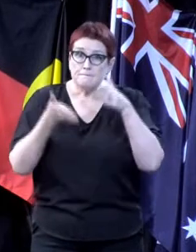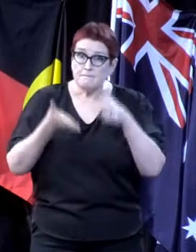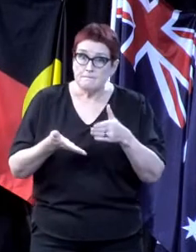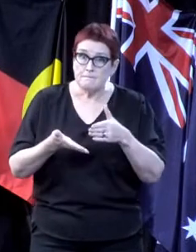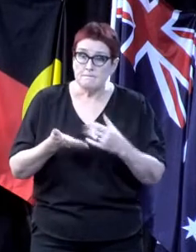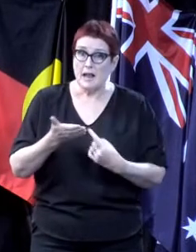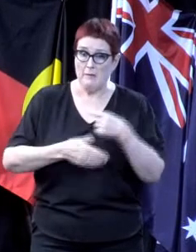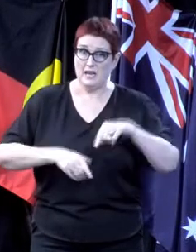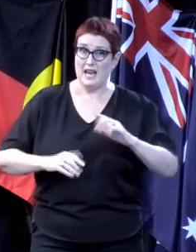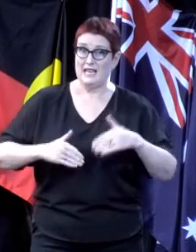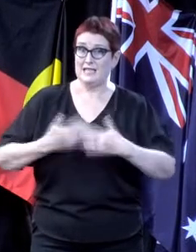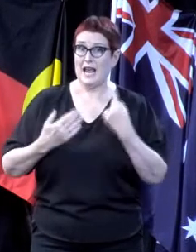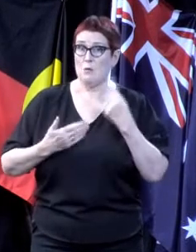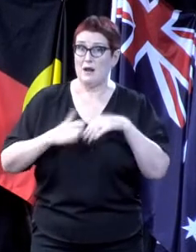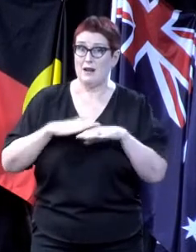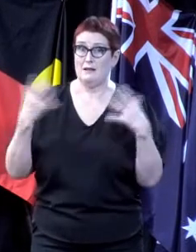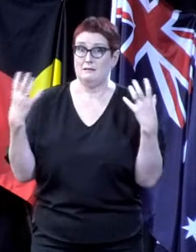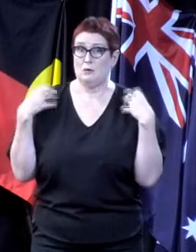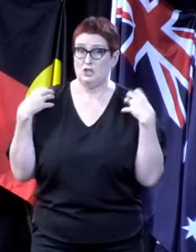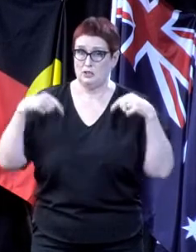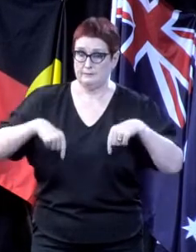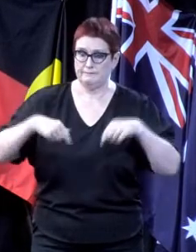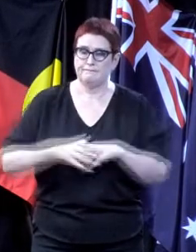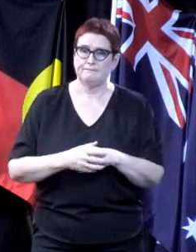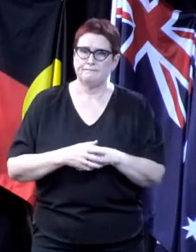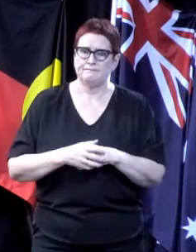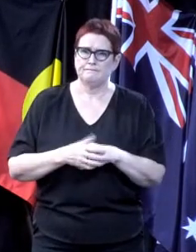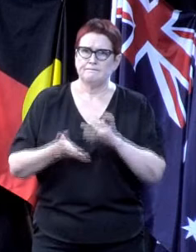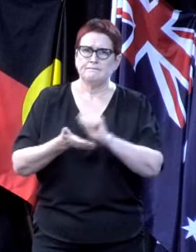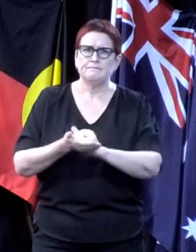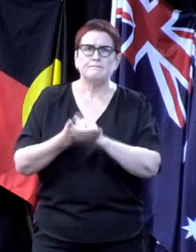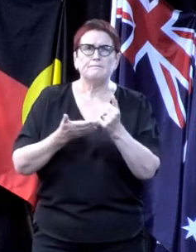of the hearing, has been the 2018 release of the Department of Education's